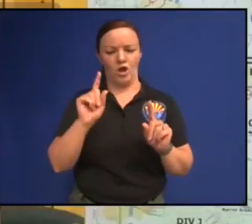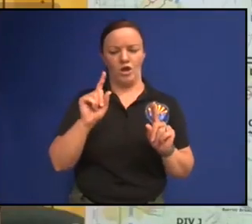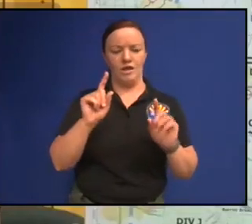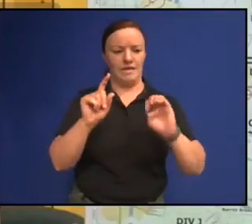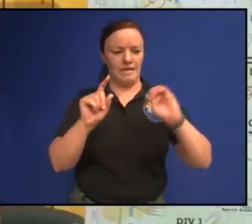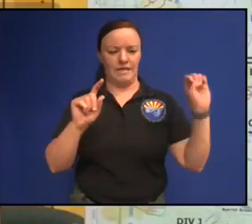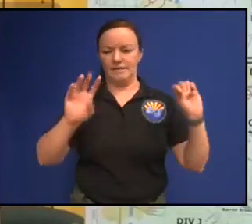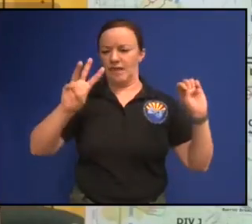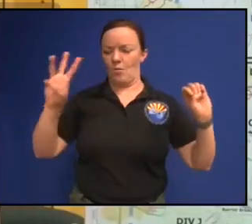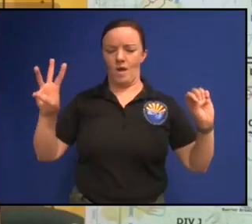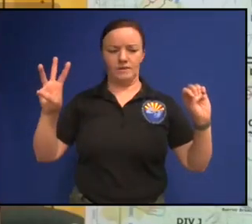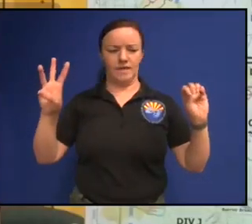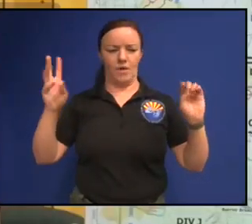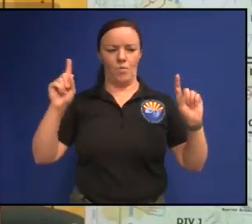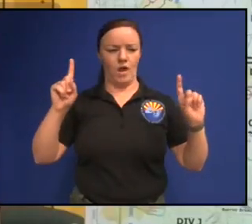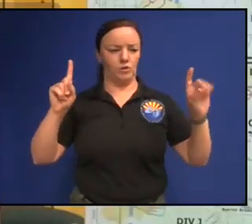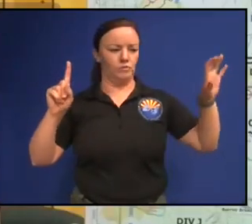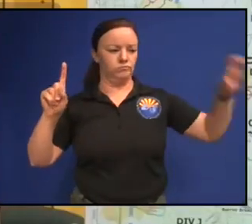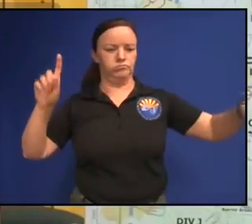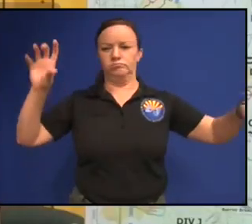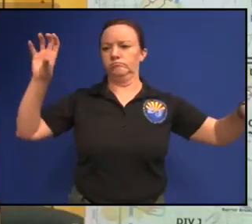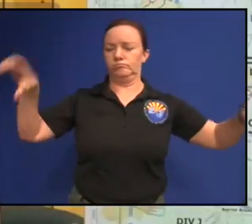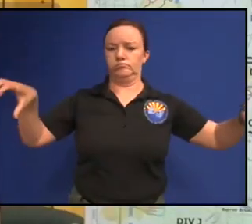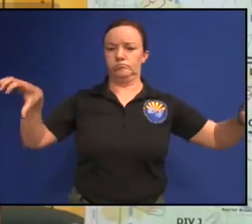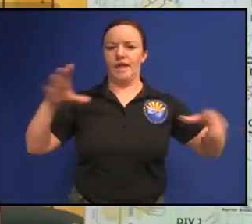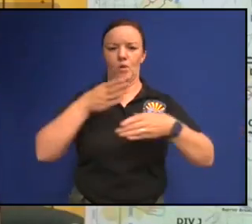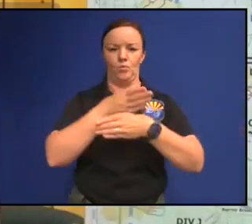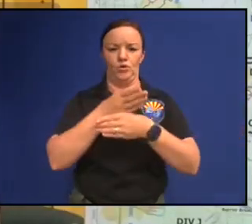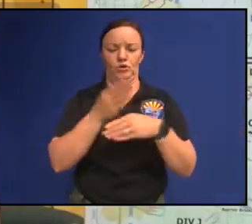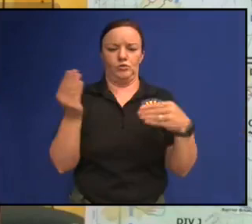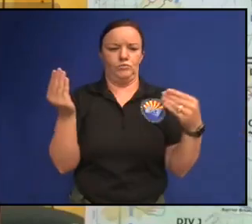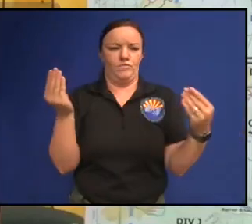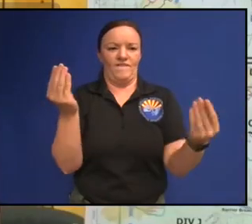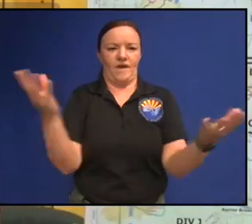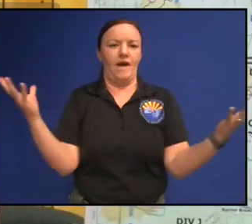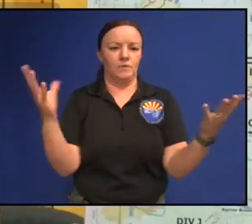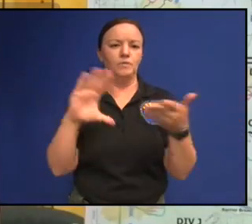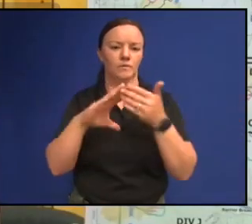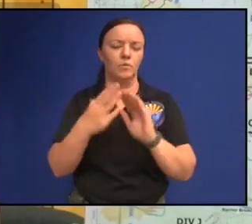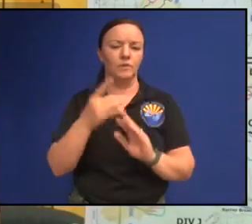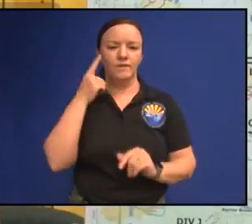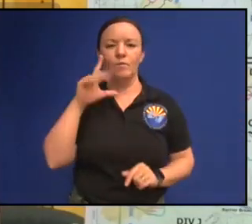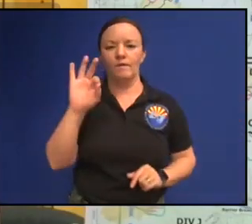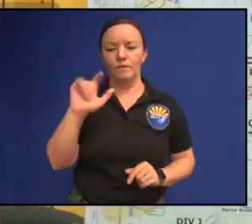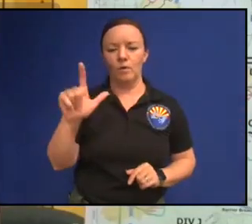PROVIDE TO THE COMMUNITIES FOR FUEL WOOD. THAT MAY TAKE A WEEK OR TWO FOR US TO WORK OUT ALL THE